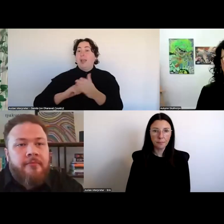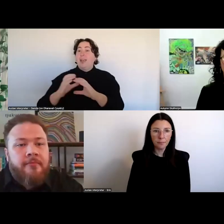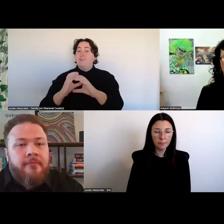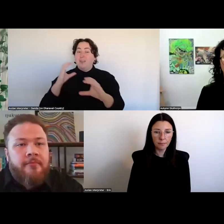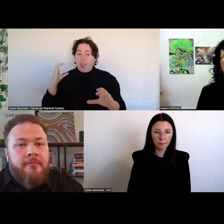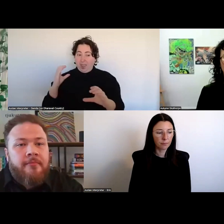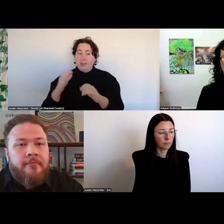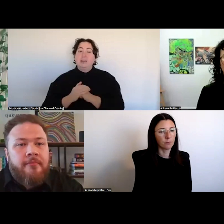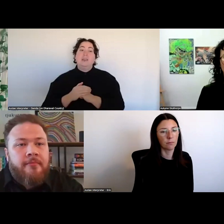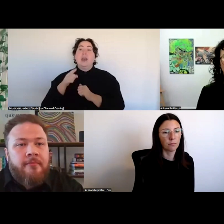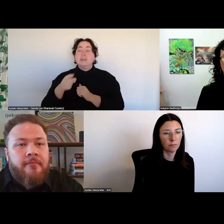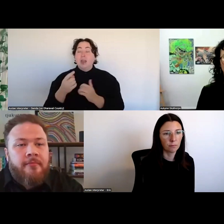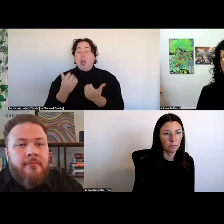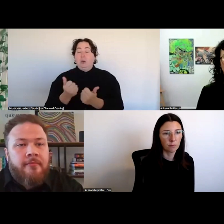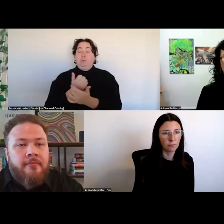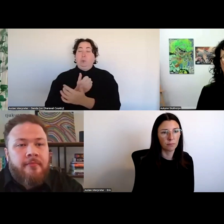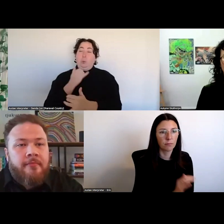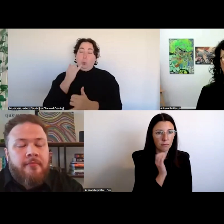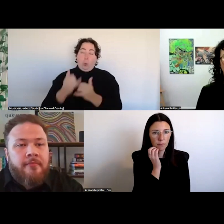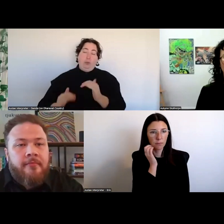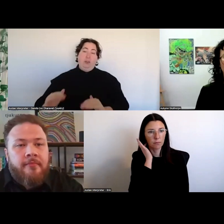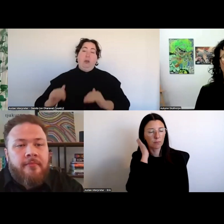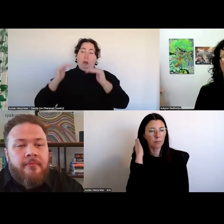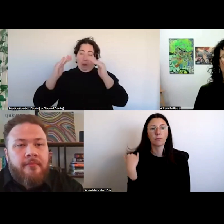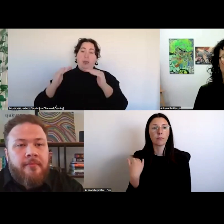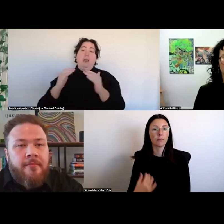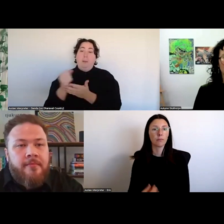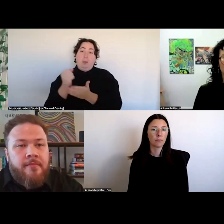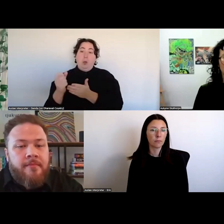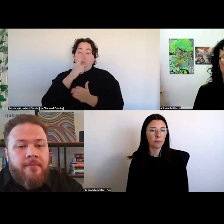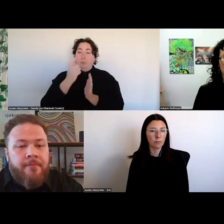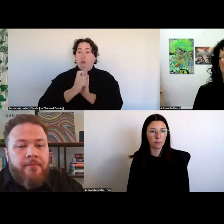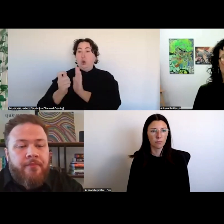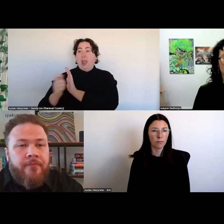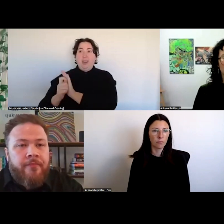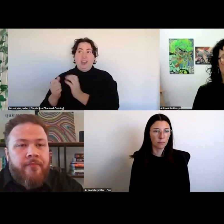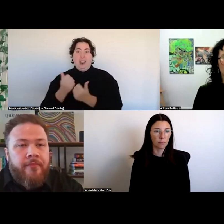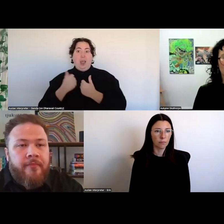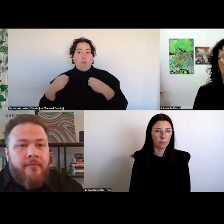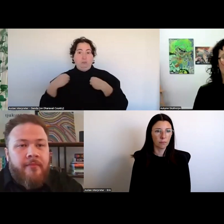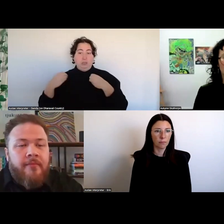number of donors in the company's history. Largely because we were large as an organisation